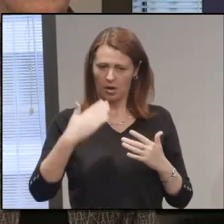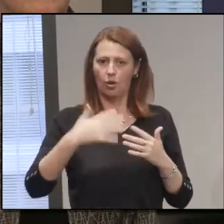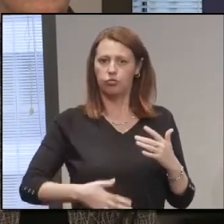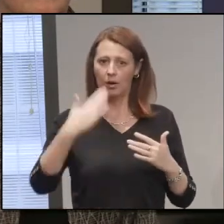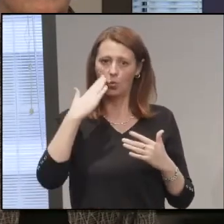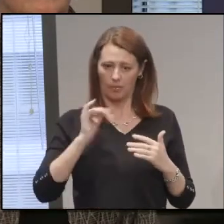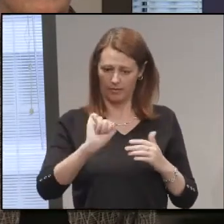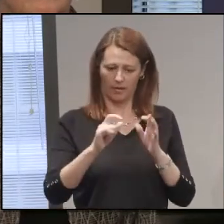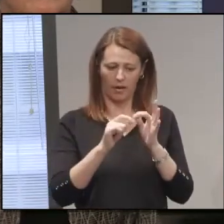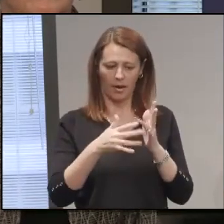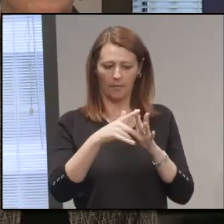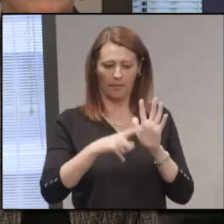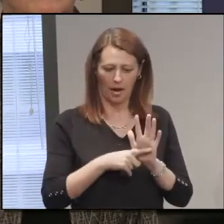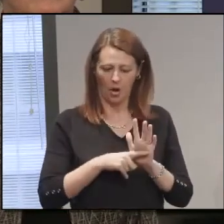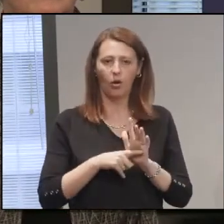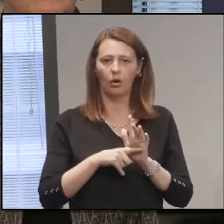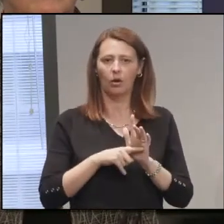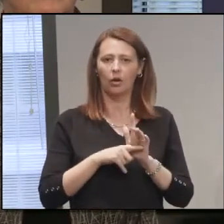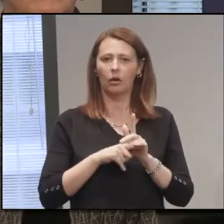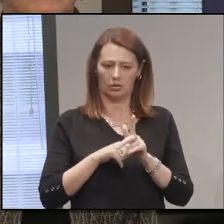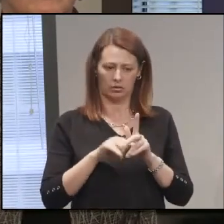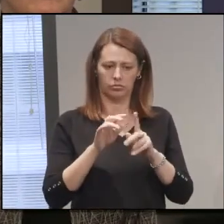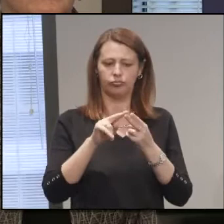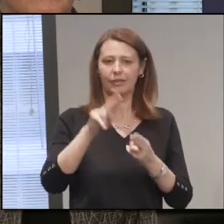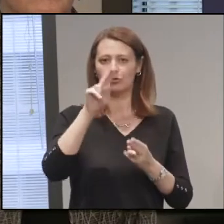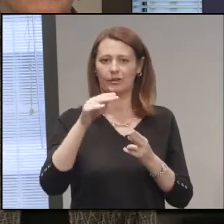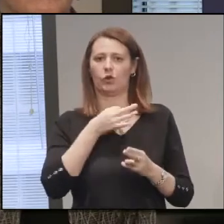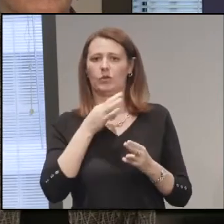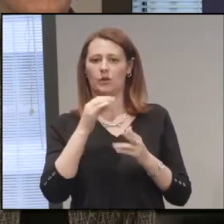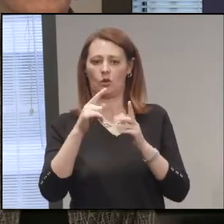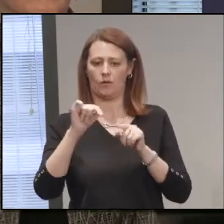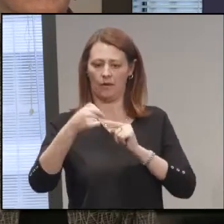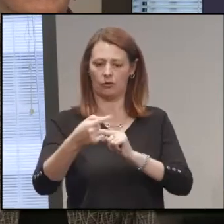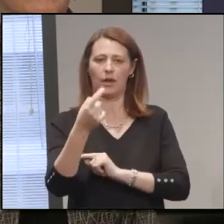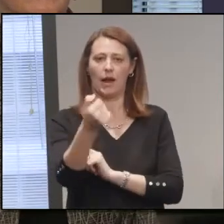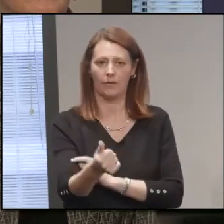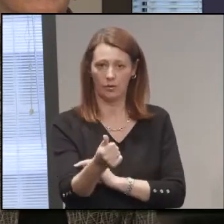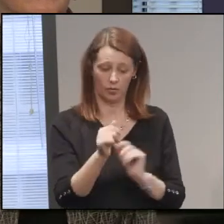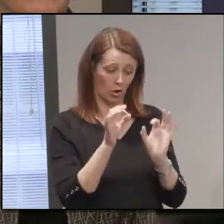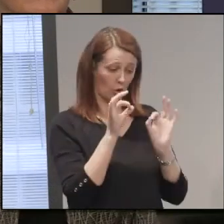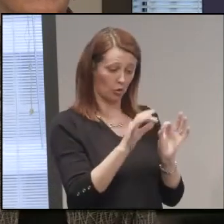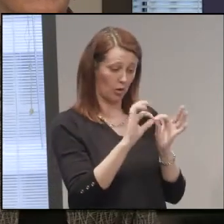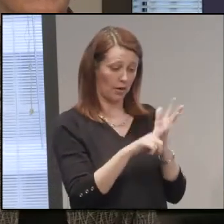influence the risks of allergy afterwards, and certain bugs decrease the risk of food allergy